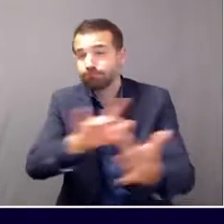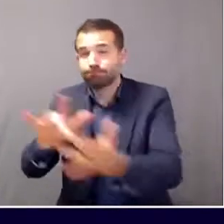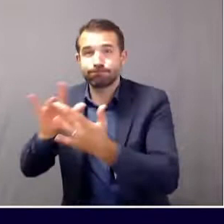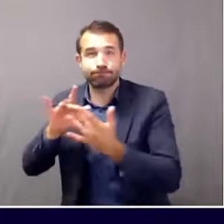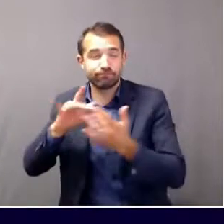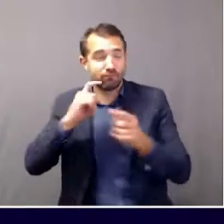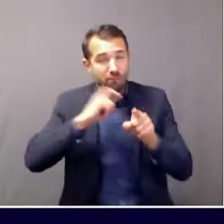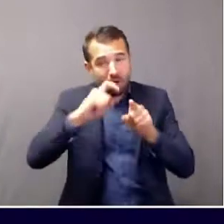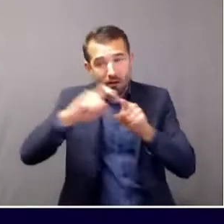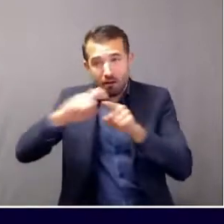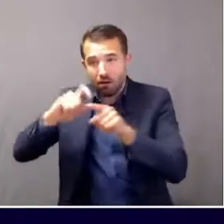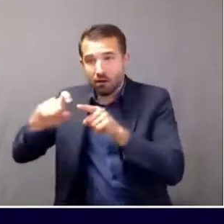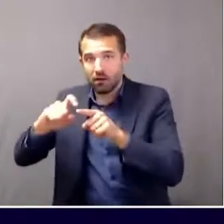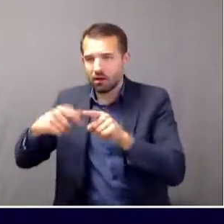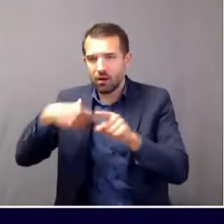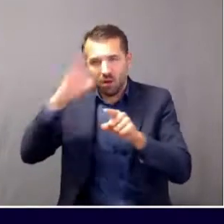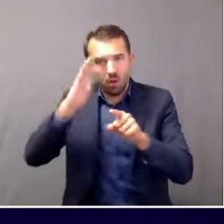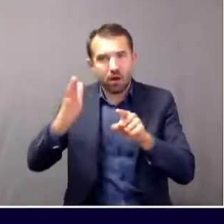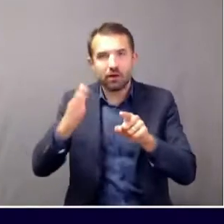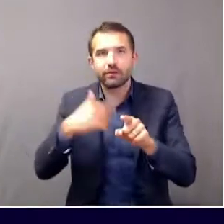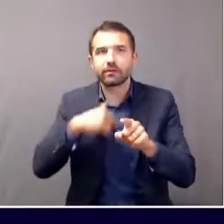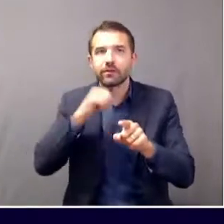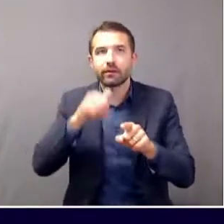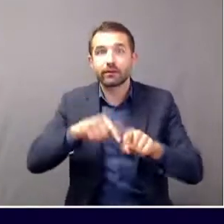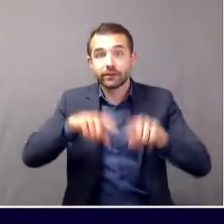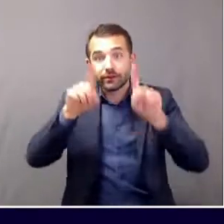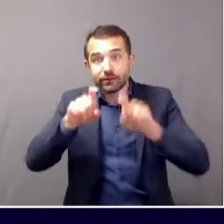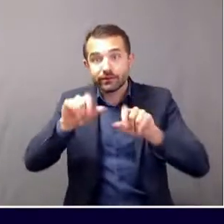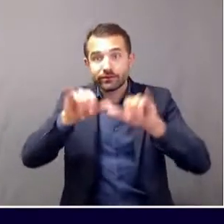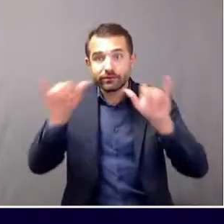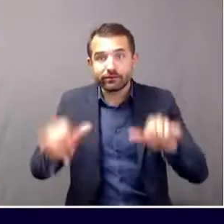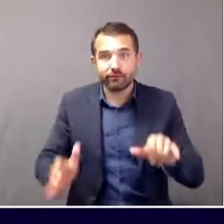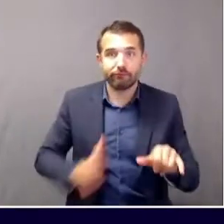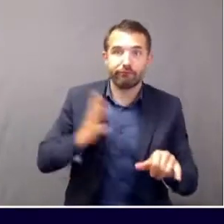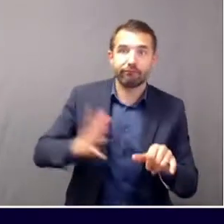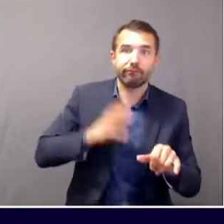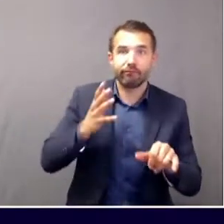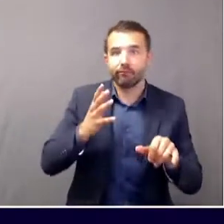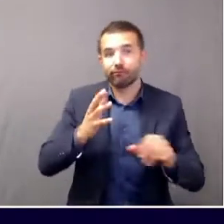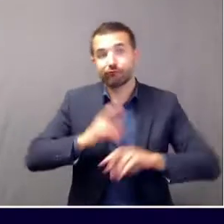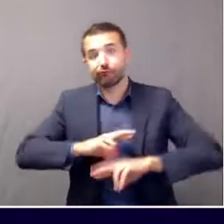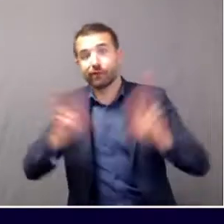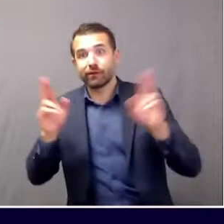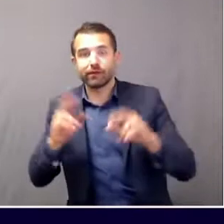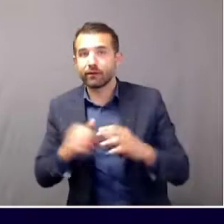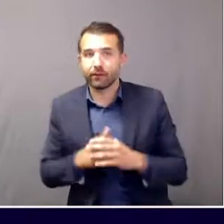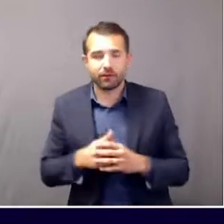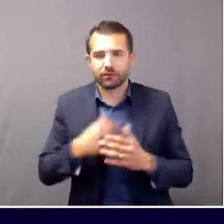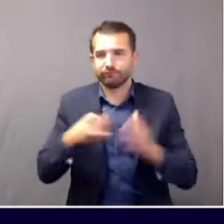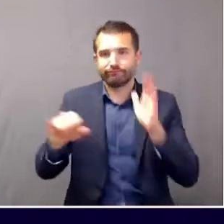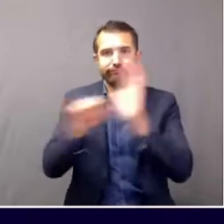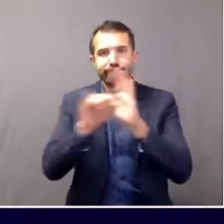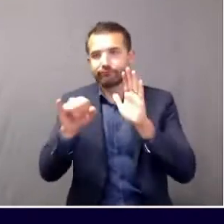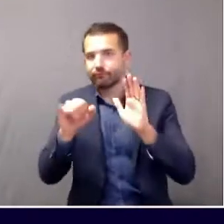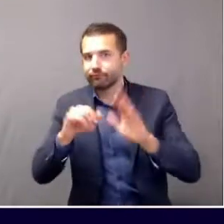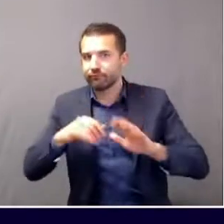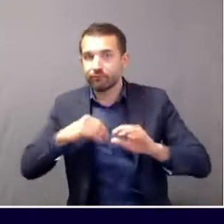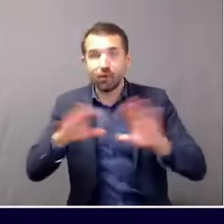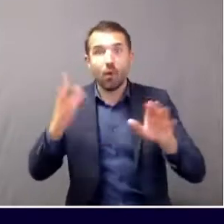our robust testing architecture would allow us to detect the early